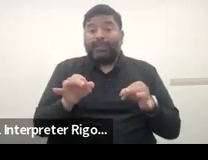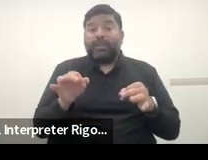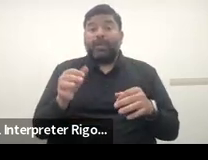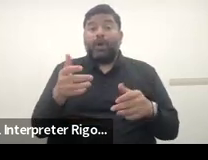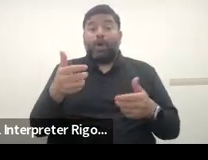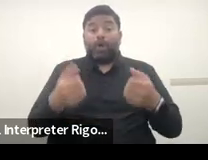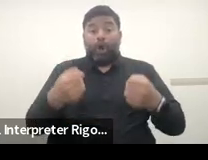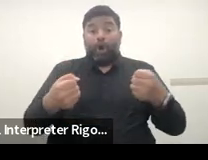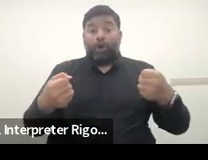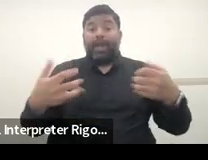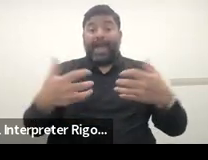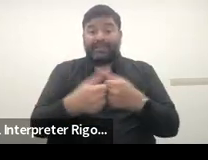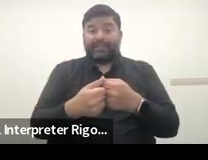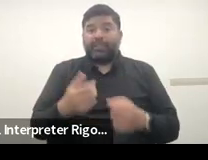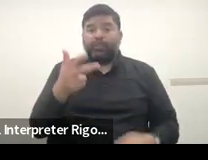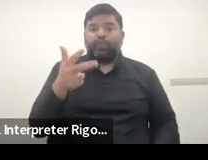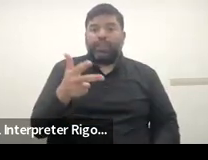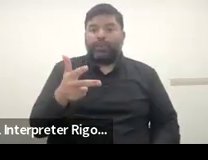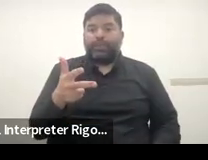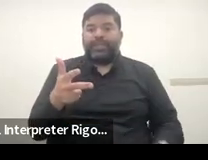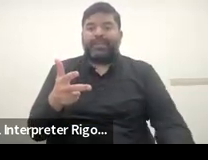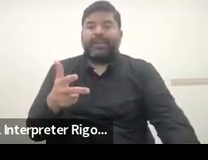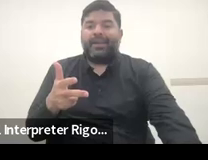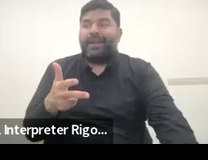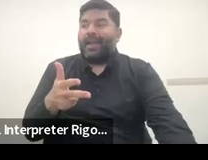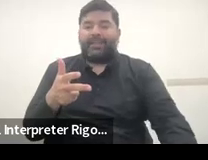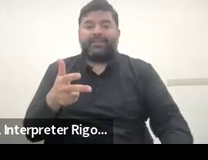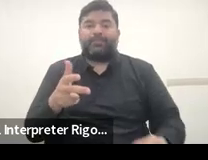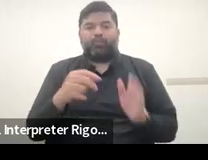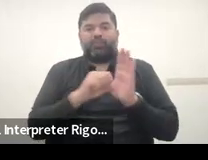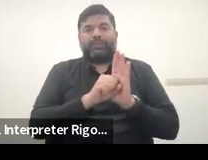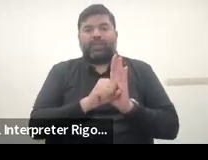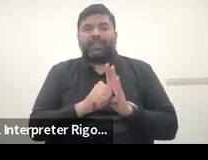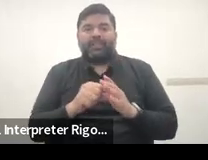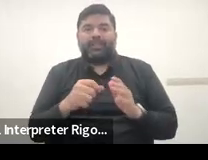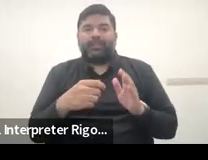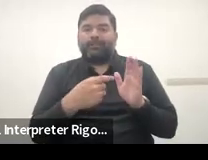sort of symbolically represent a car and the way that the hands move, the plane of